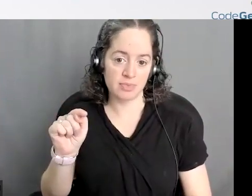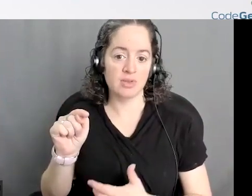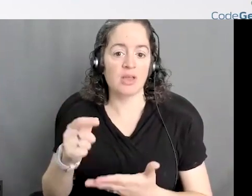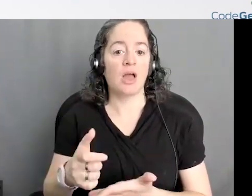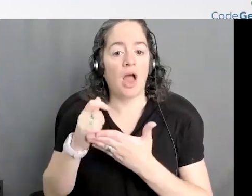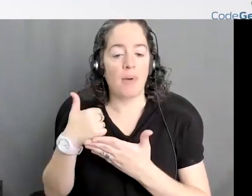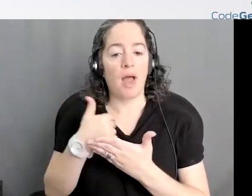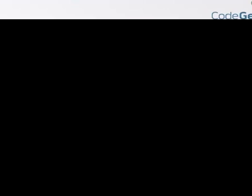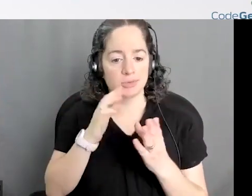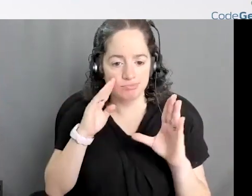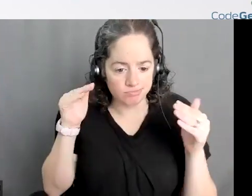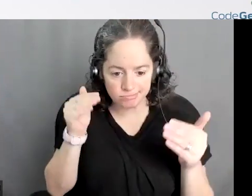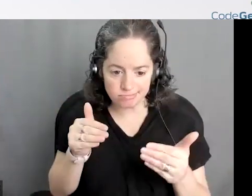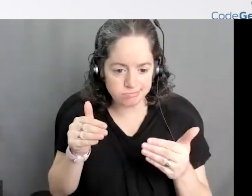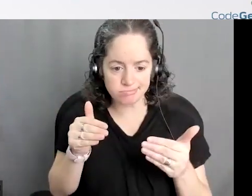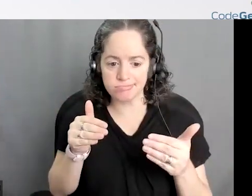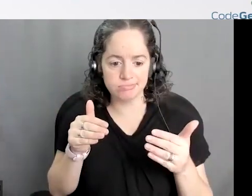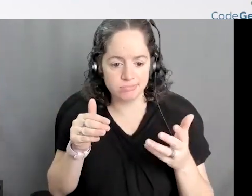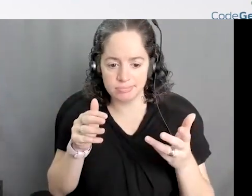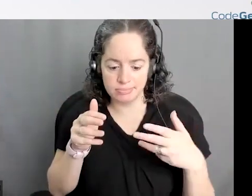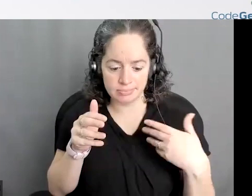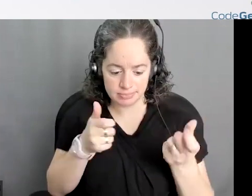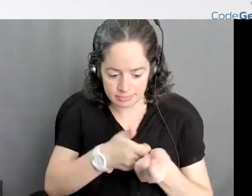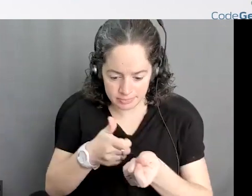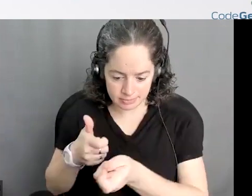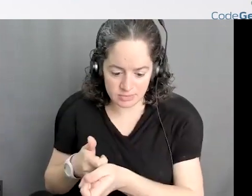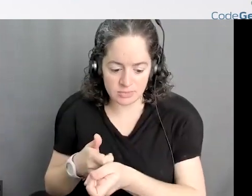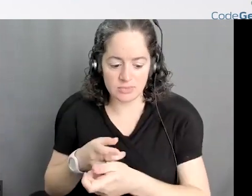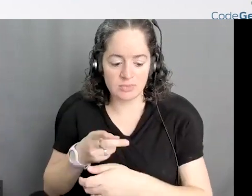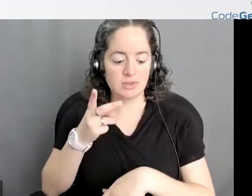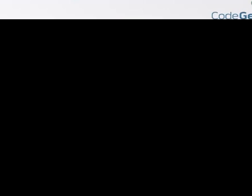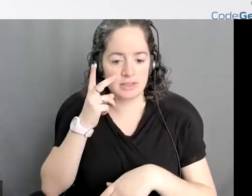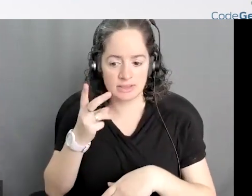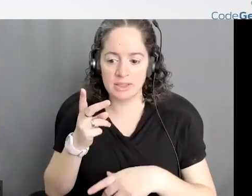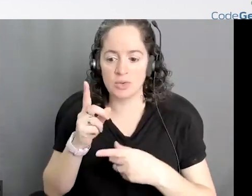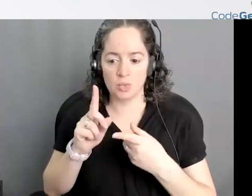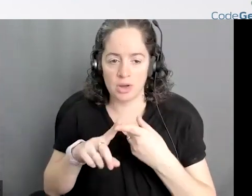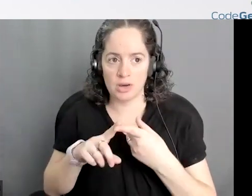see when the tab ordered or when a user is tabbing through,